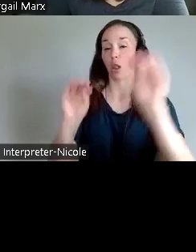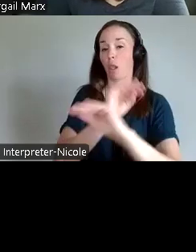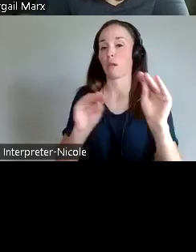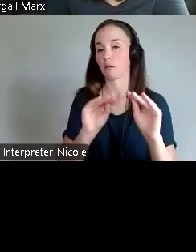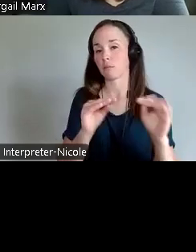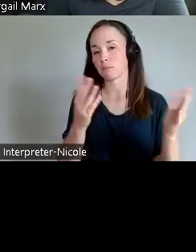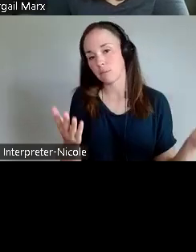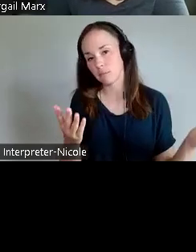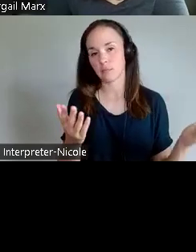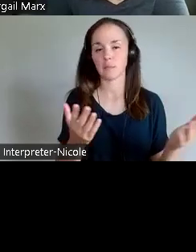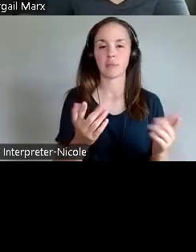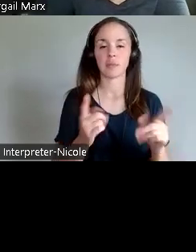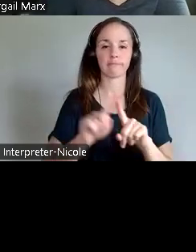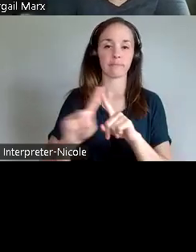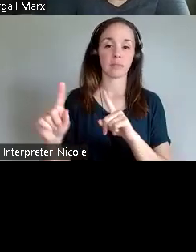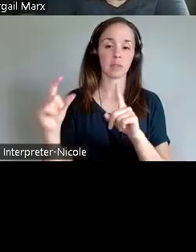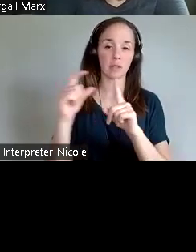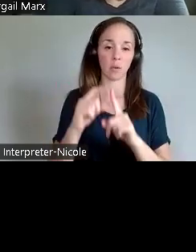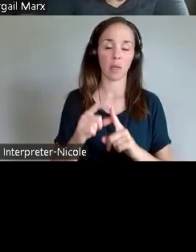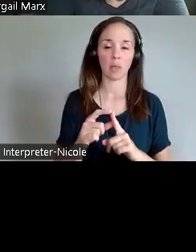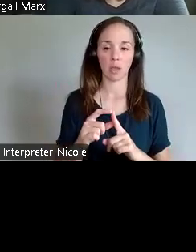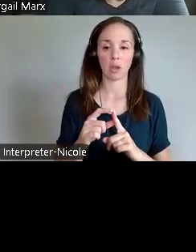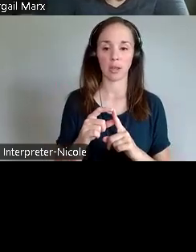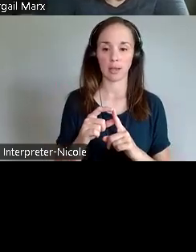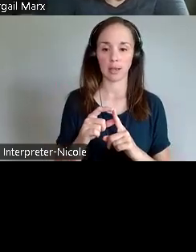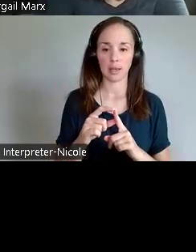So all the different vocabularies -- I shouldn't say all.